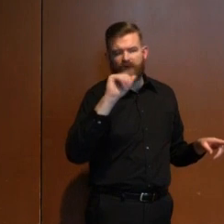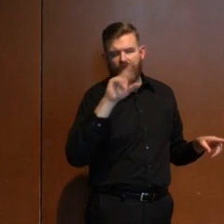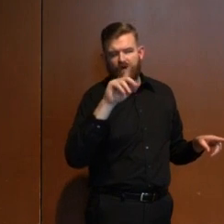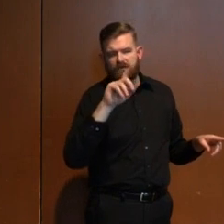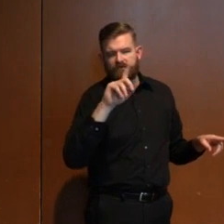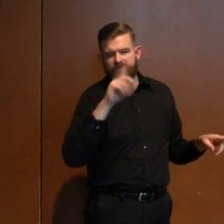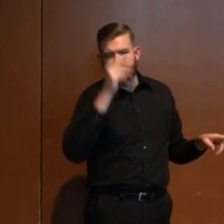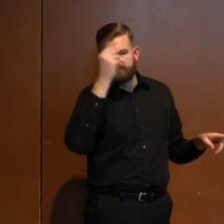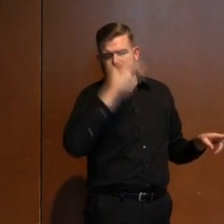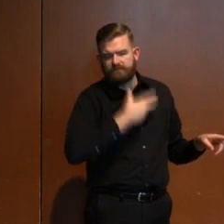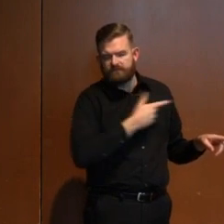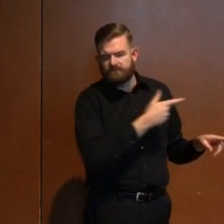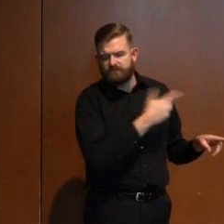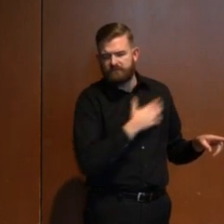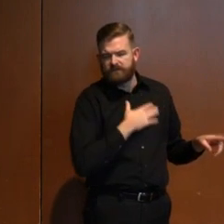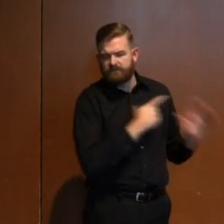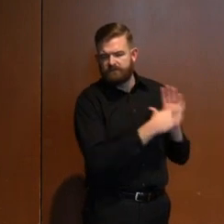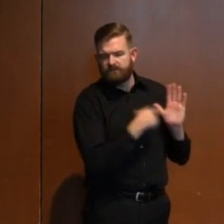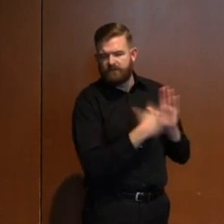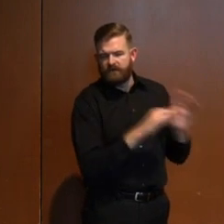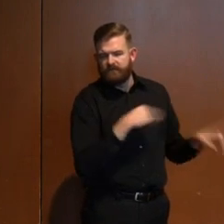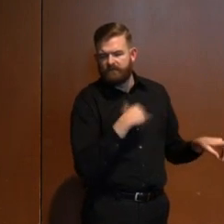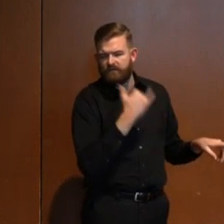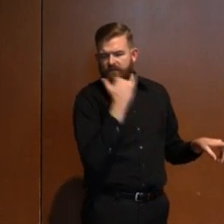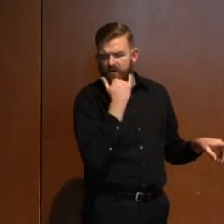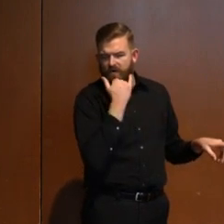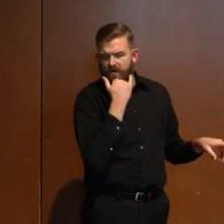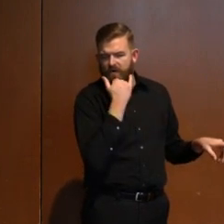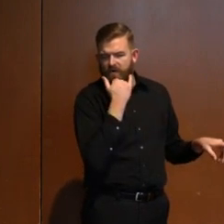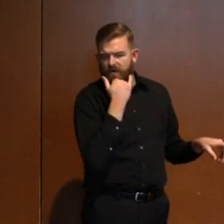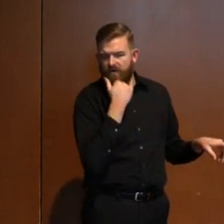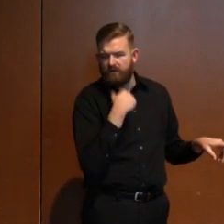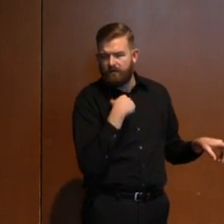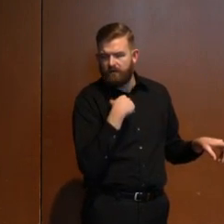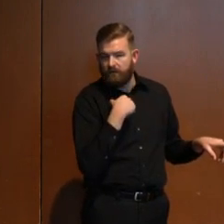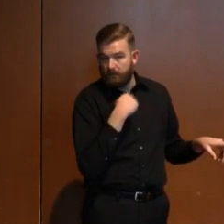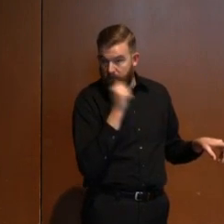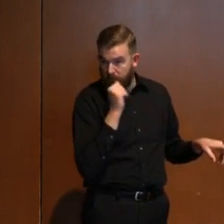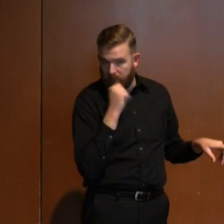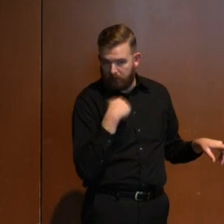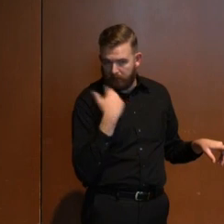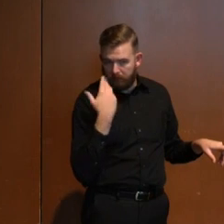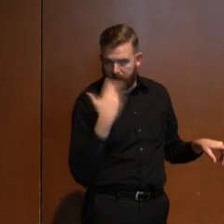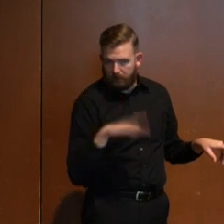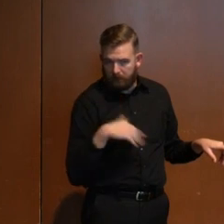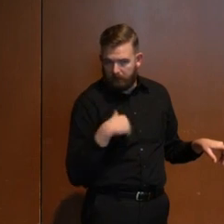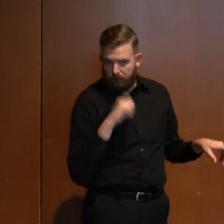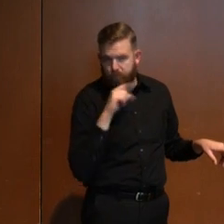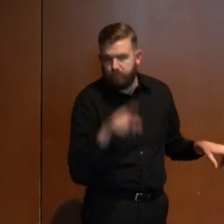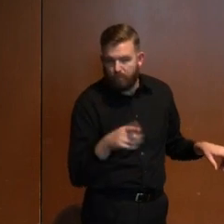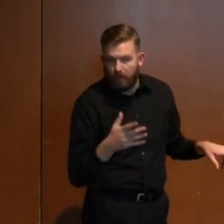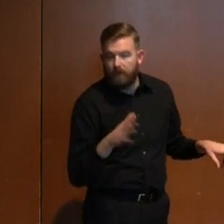TO, AND IT COULD VIOLATE, I THINK IT'S CLASSIFIED SPACE. JARED WILL CORRECT ME IF I'M